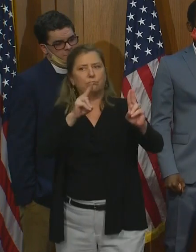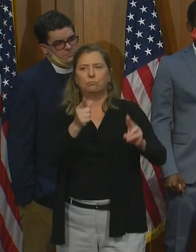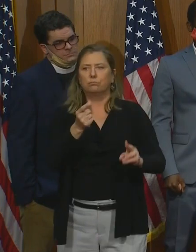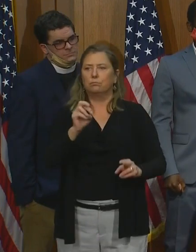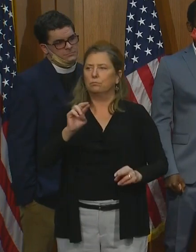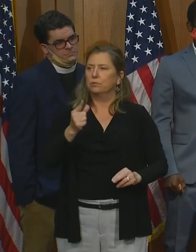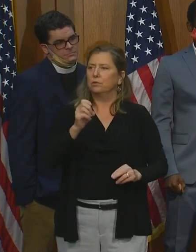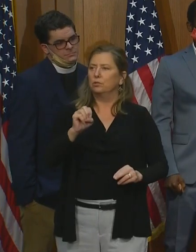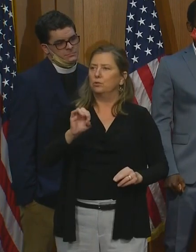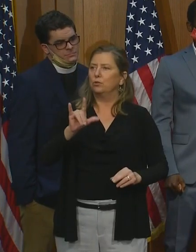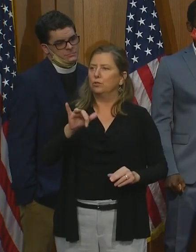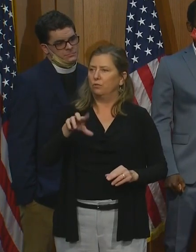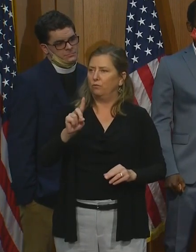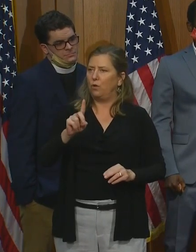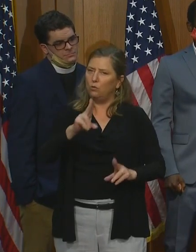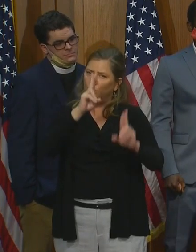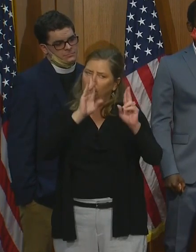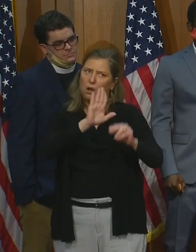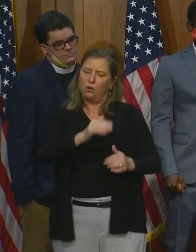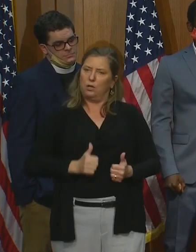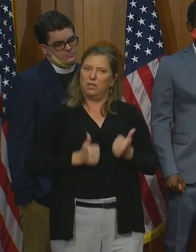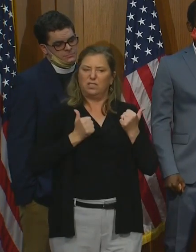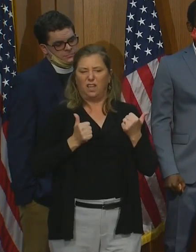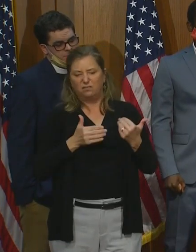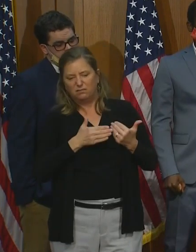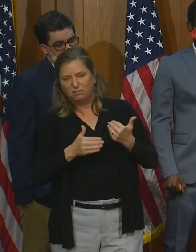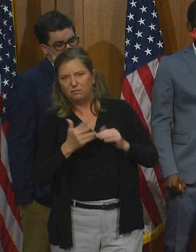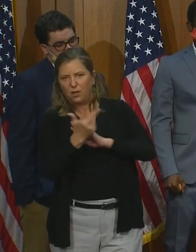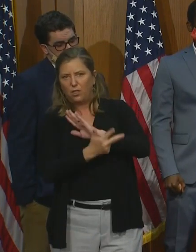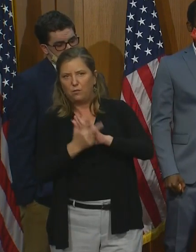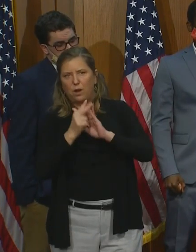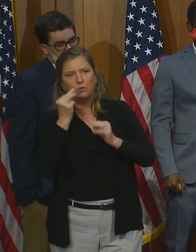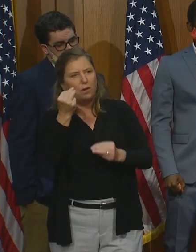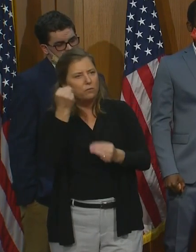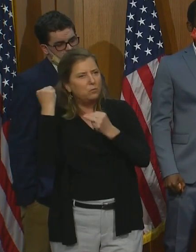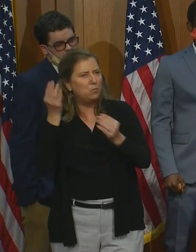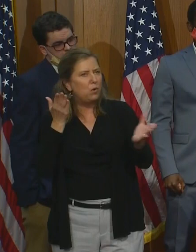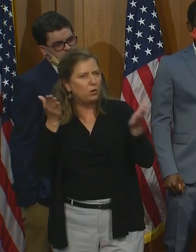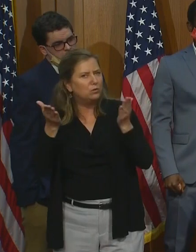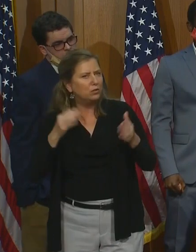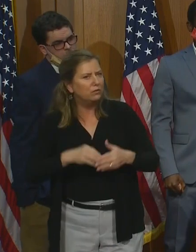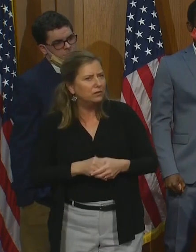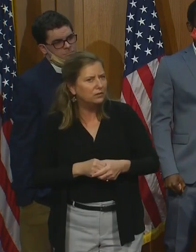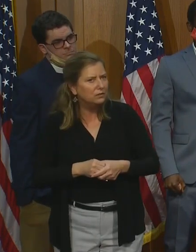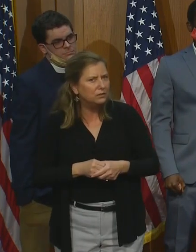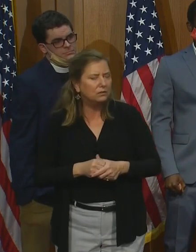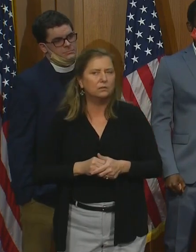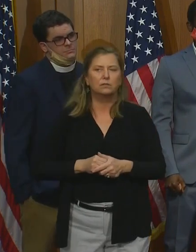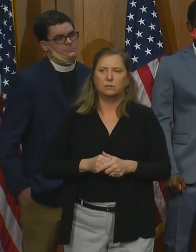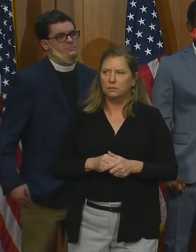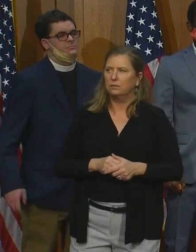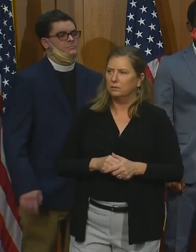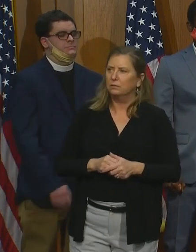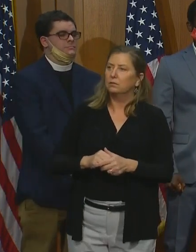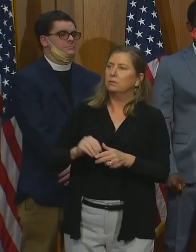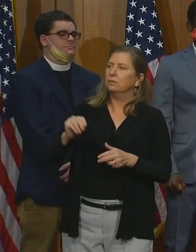COUNTRY WILL HONOR THE LIFE OF GEORGE FLOYD IN A MEMORIAL